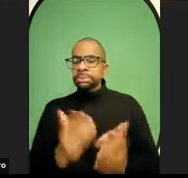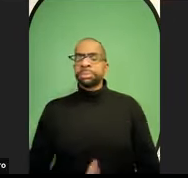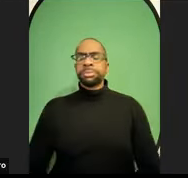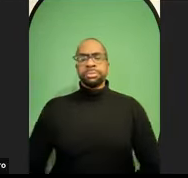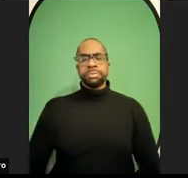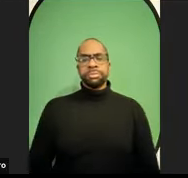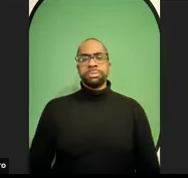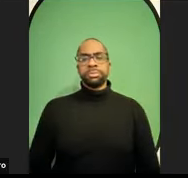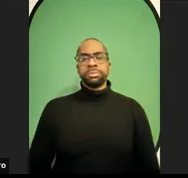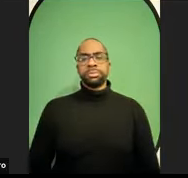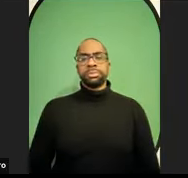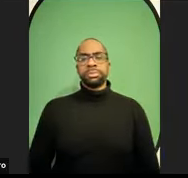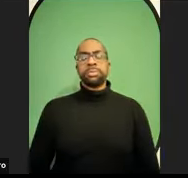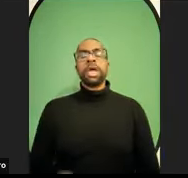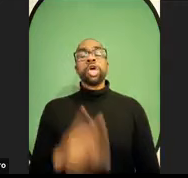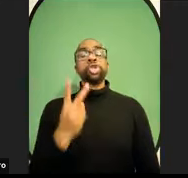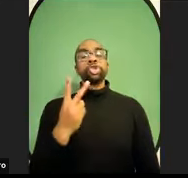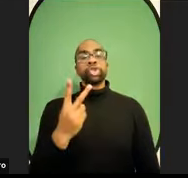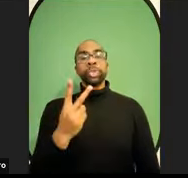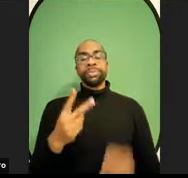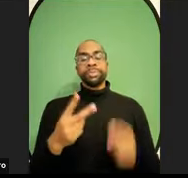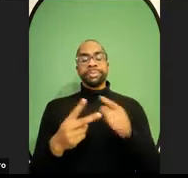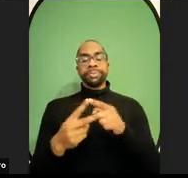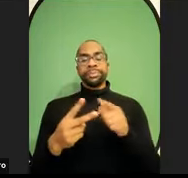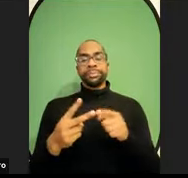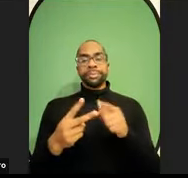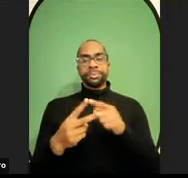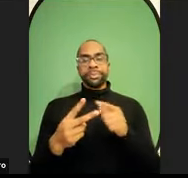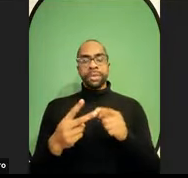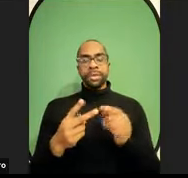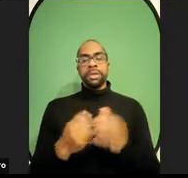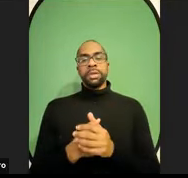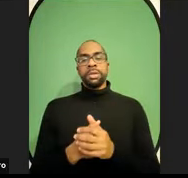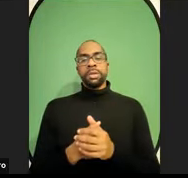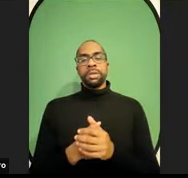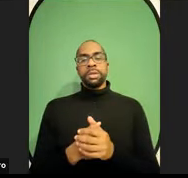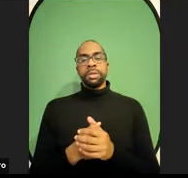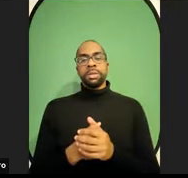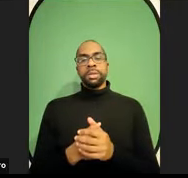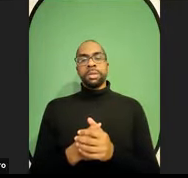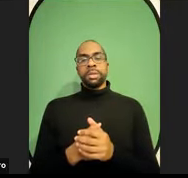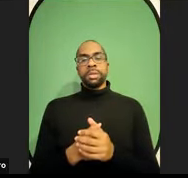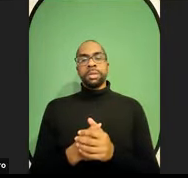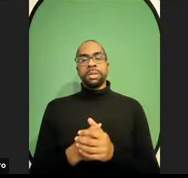student or. student or so. student or. So two things, because I think that two things, because I think that